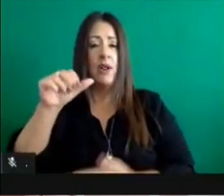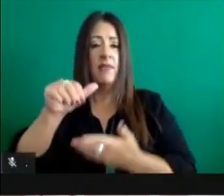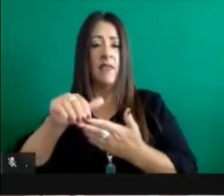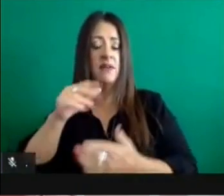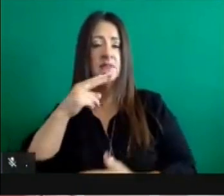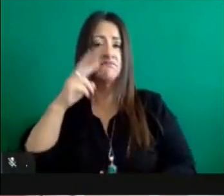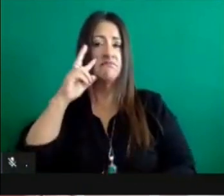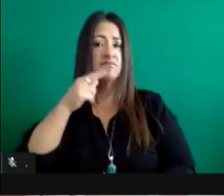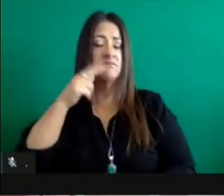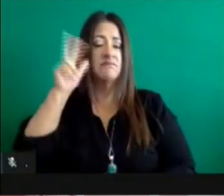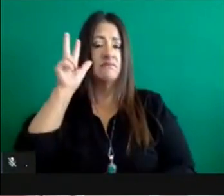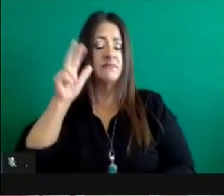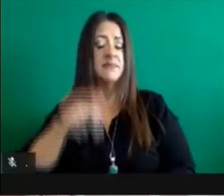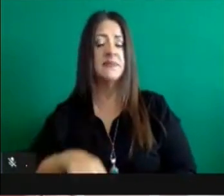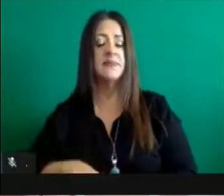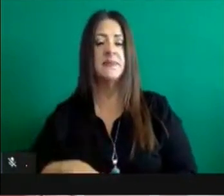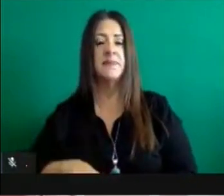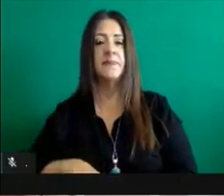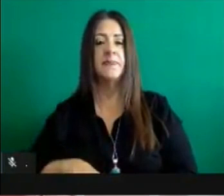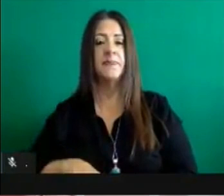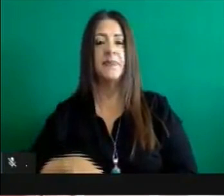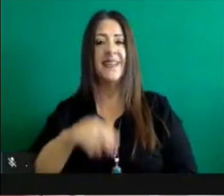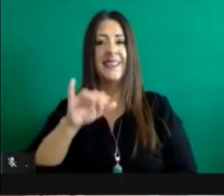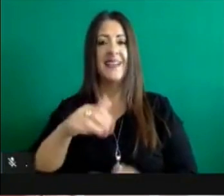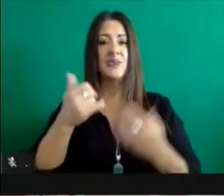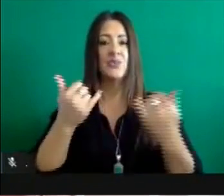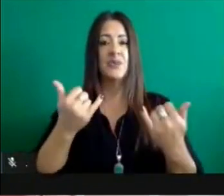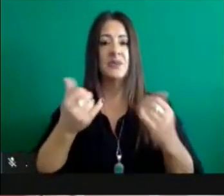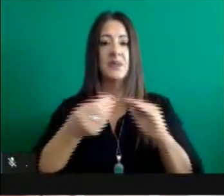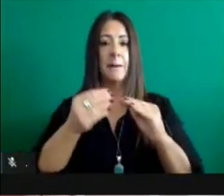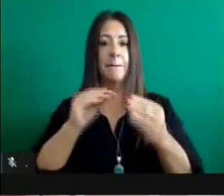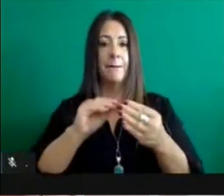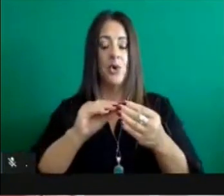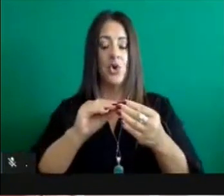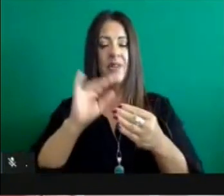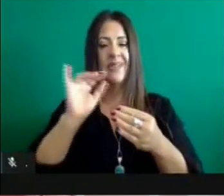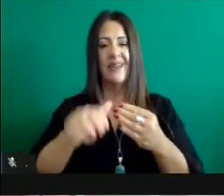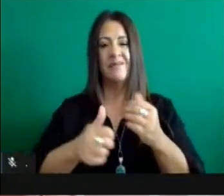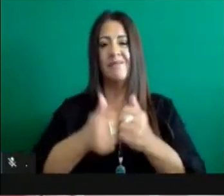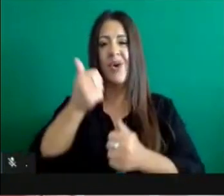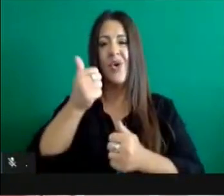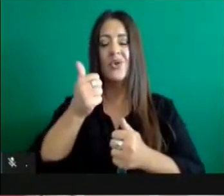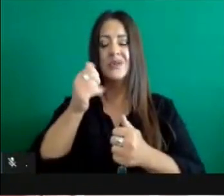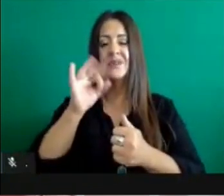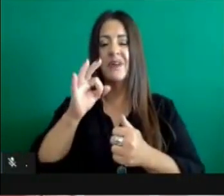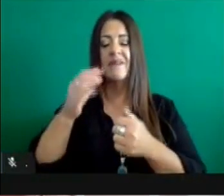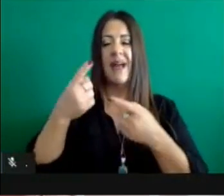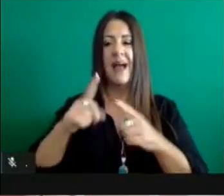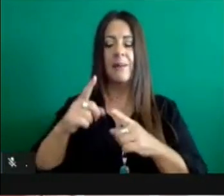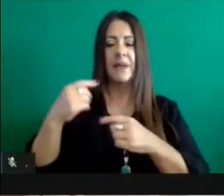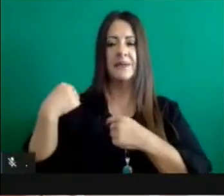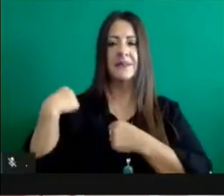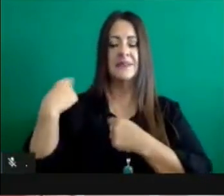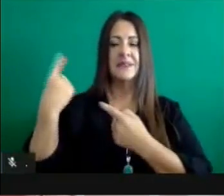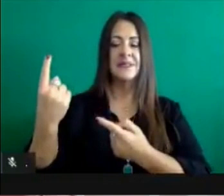YOU MAY ASK WHY THE 23,272? THAT IS REASSURING, MAYBE BECAUSE IT IS LOWER THAN THE NUMBERS OF 25,000 OR 30,000 THAT WE WERE LOOKING AT EARLIER